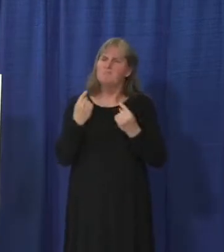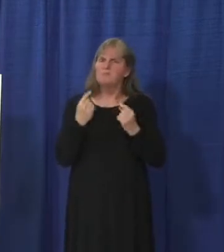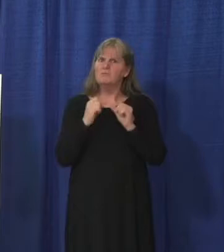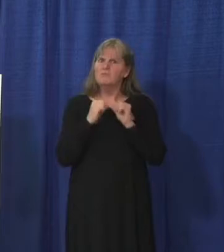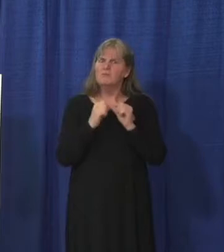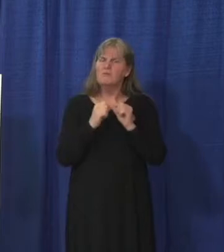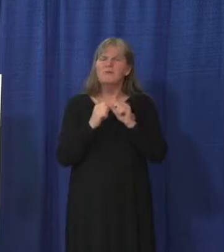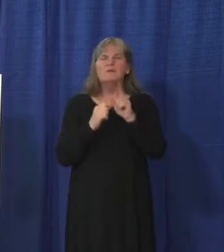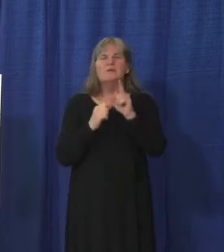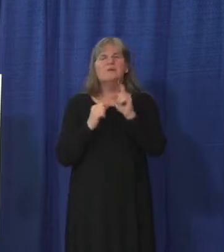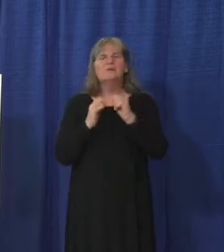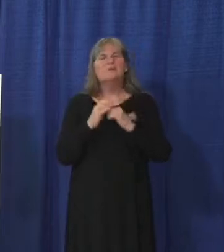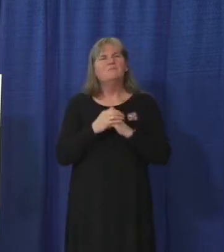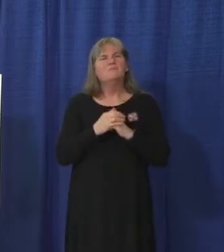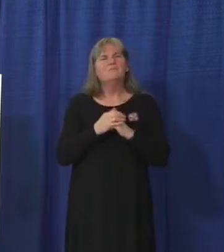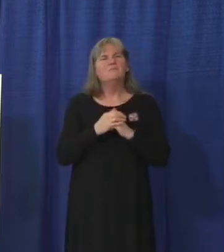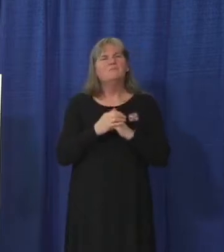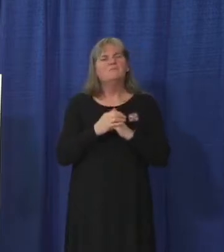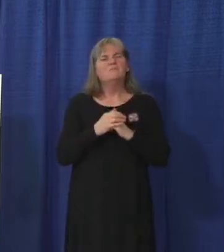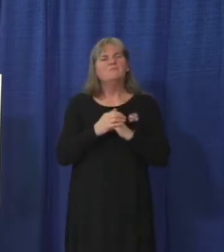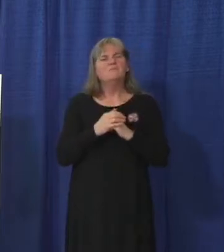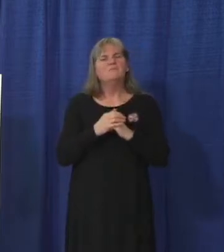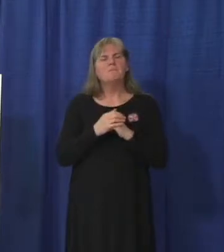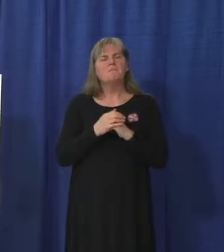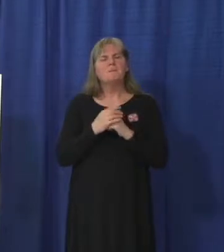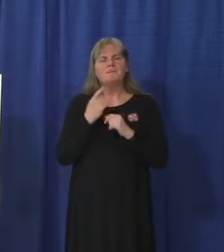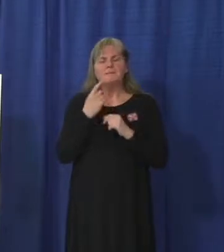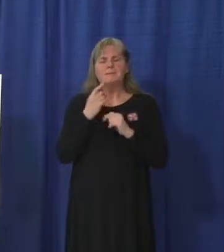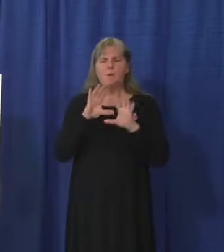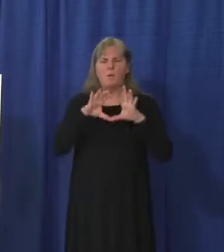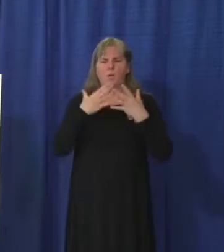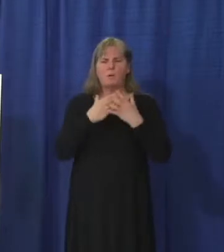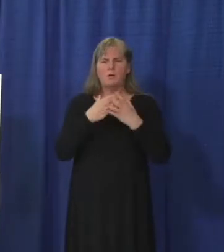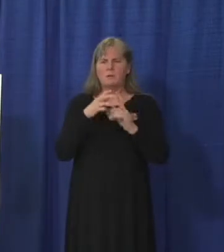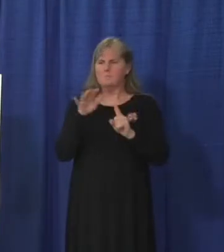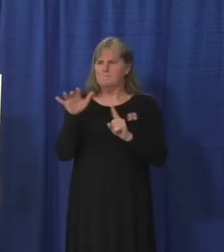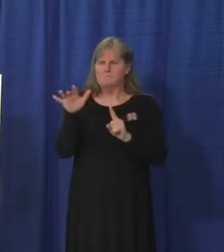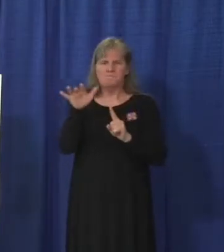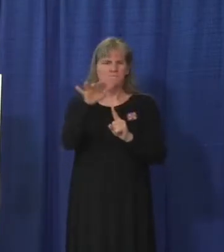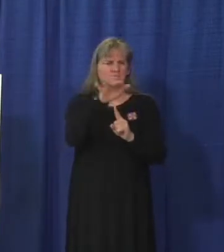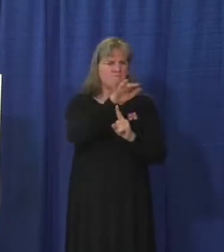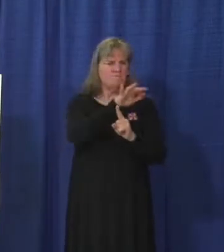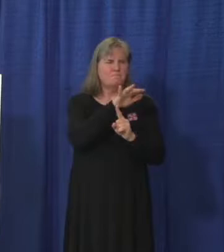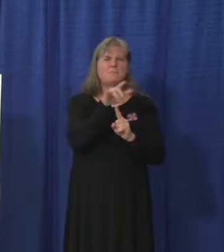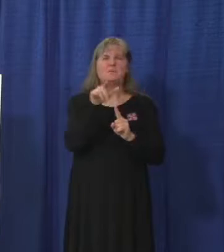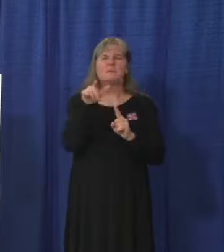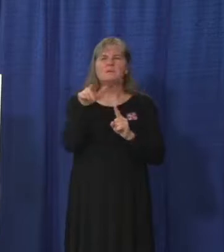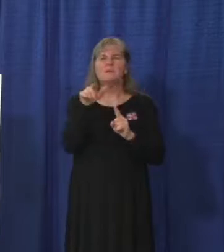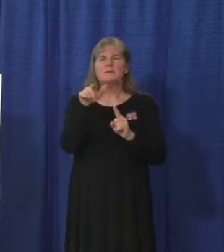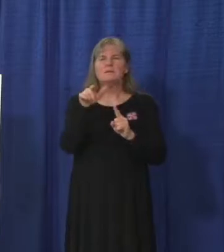thought leaders across the globe, one example would be the management consulting group in